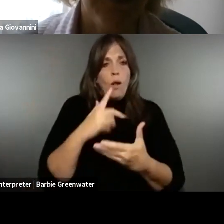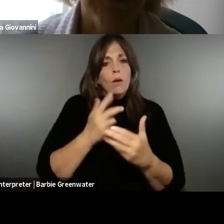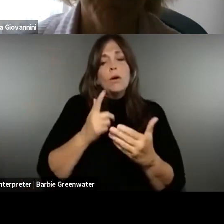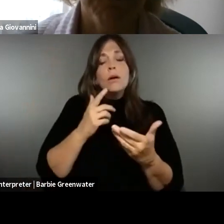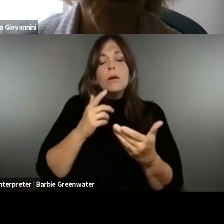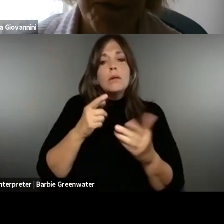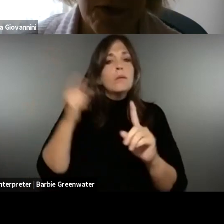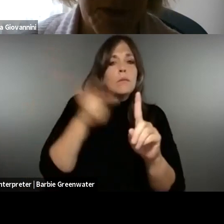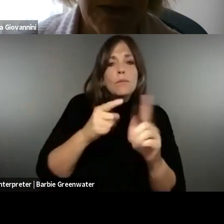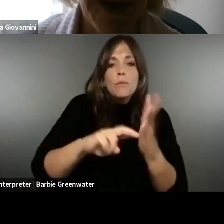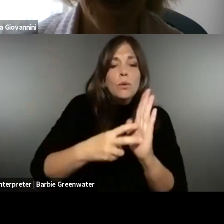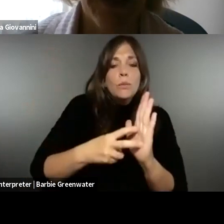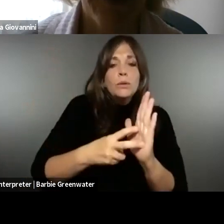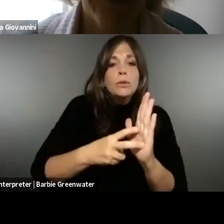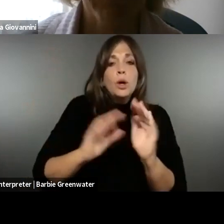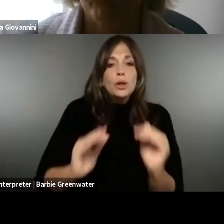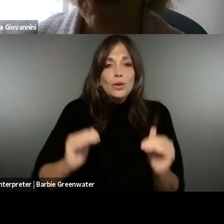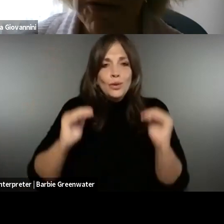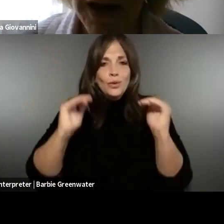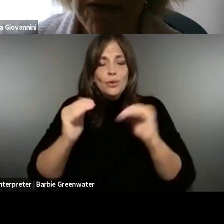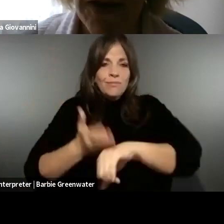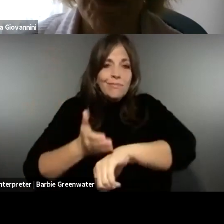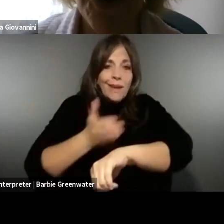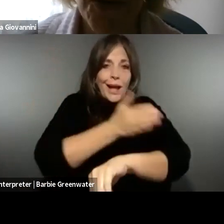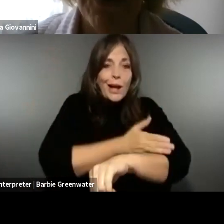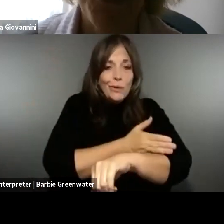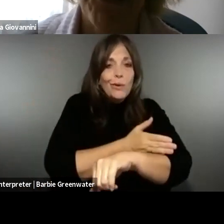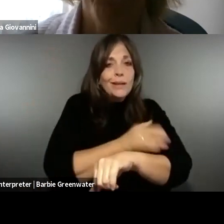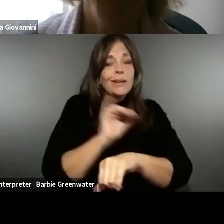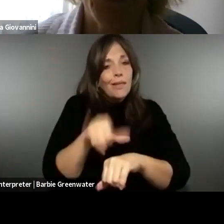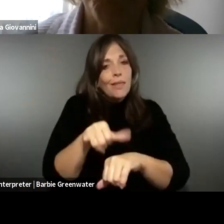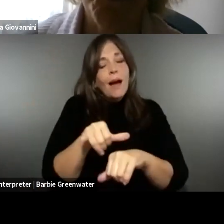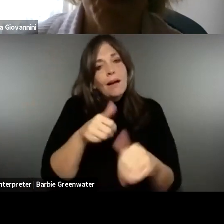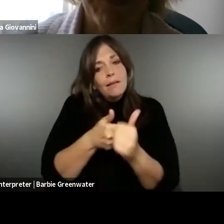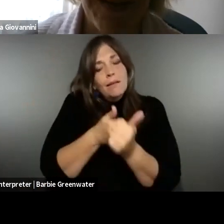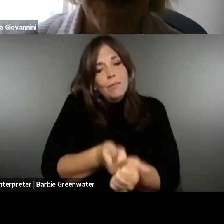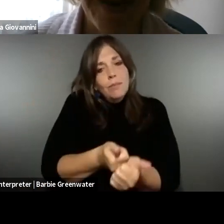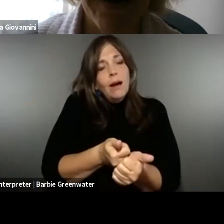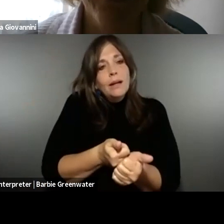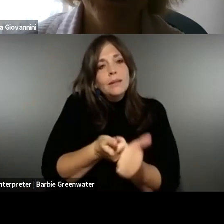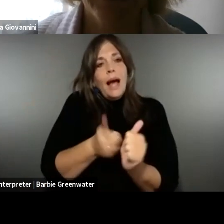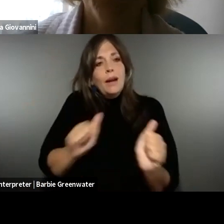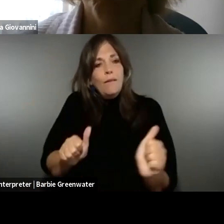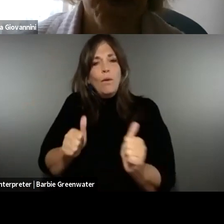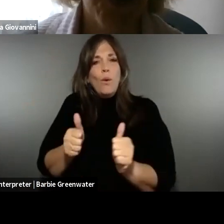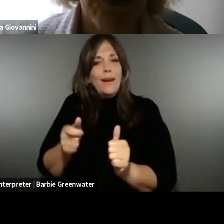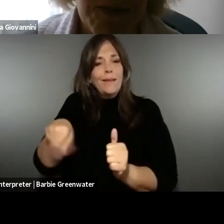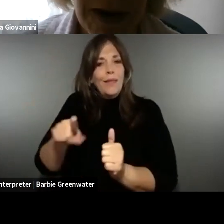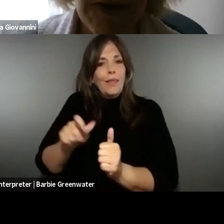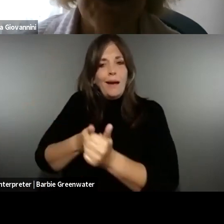produced and drafted to be the contributions of everyone in order to increase compliance and so avoid enforcement.